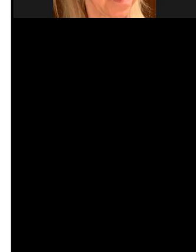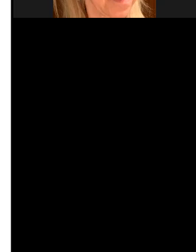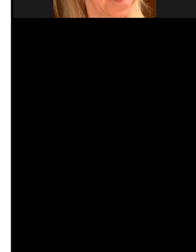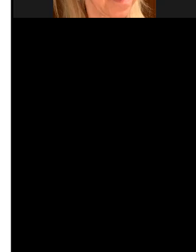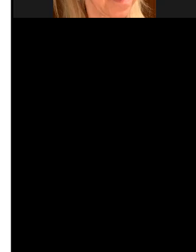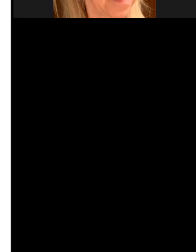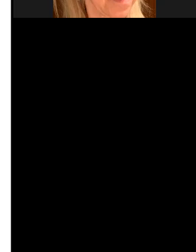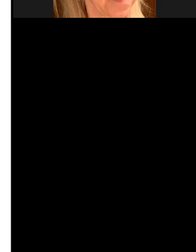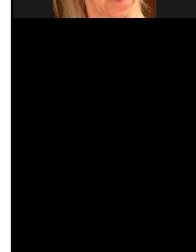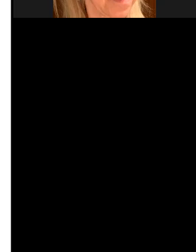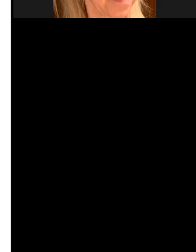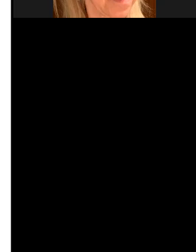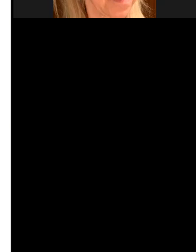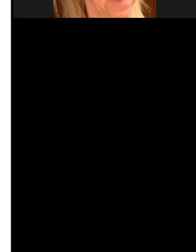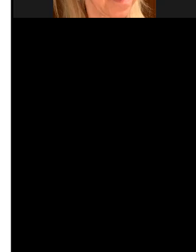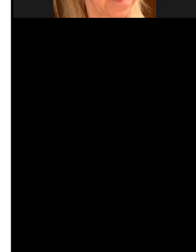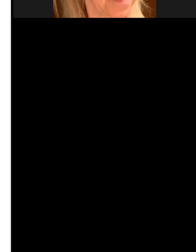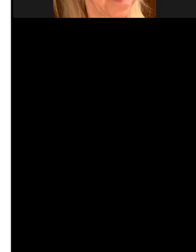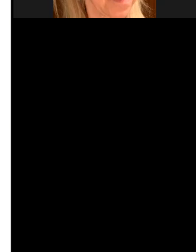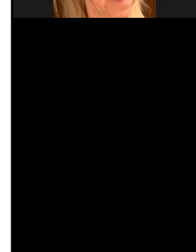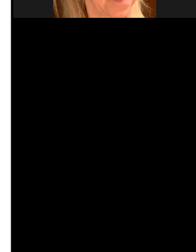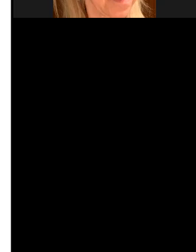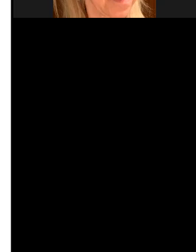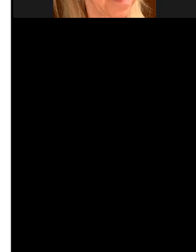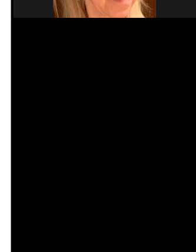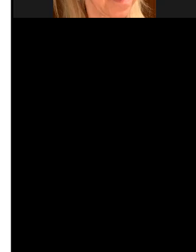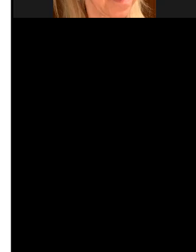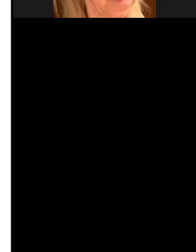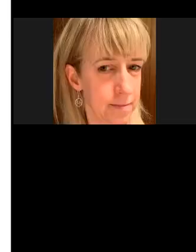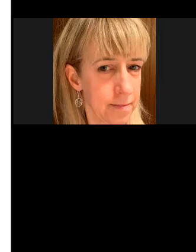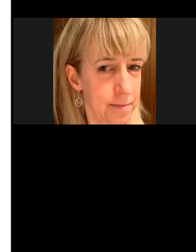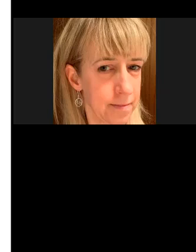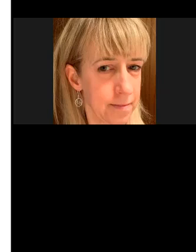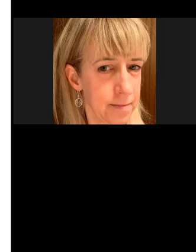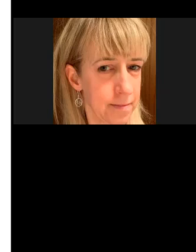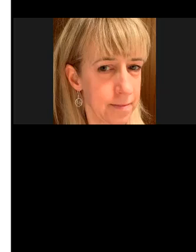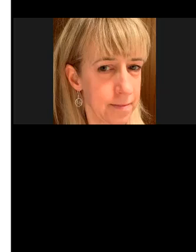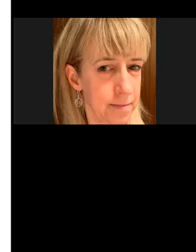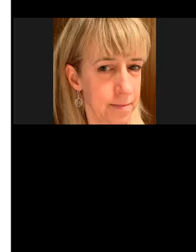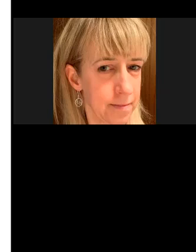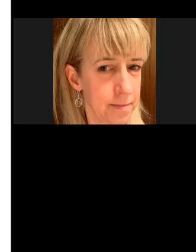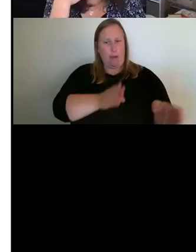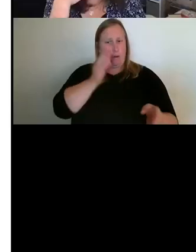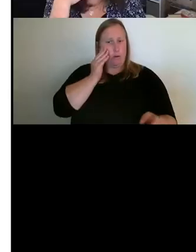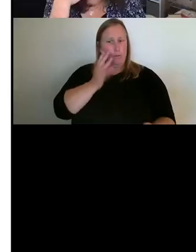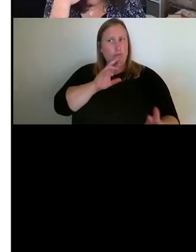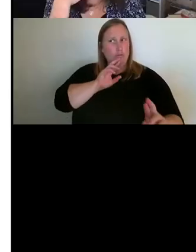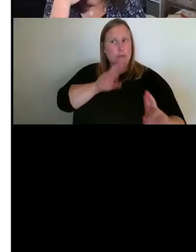And then there is another group of people who need time to prepare a response. So, some individuals that use augmentative and